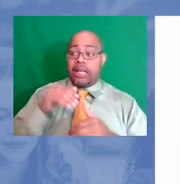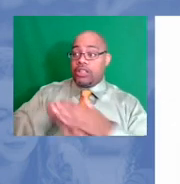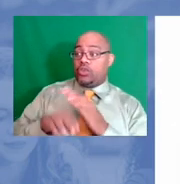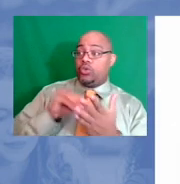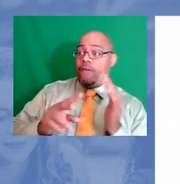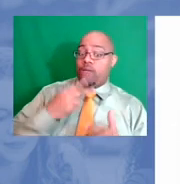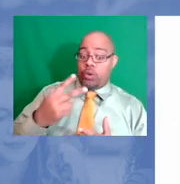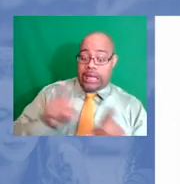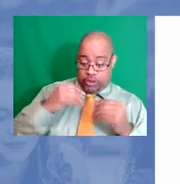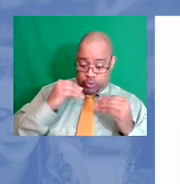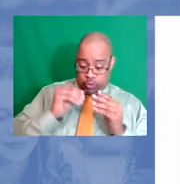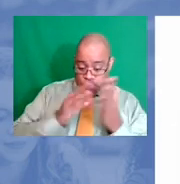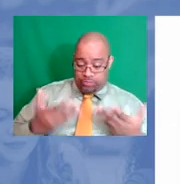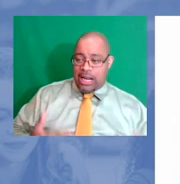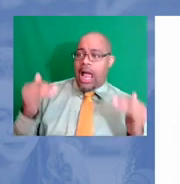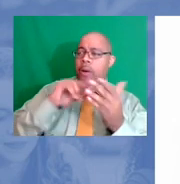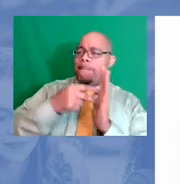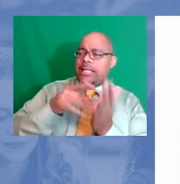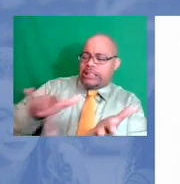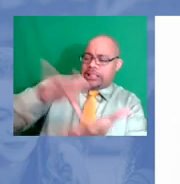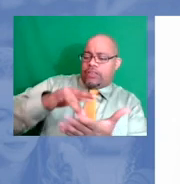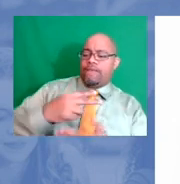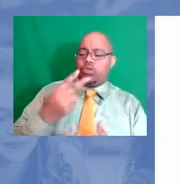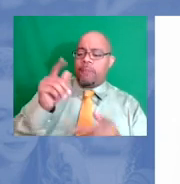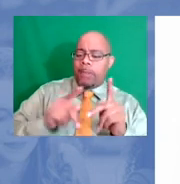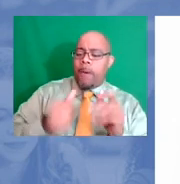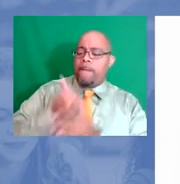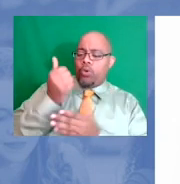MEANS CENTERING THE VOICES OF THOSE MOST MARGINALIZED BY THE CURRENT EDUCATION SYSTEM.